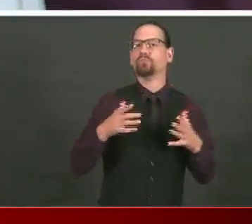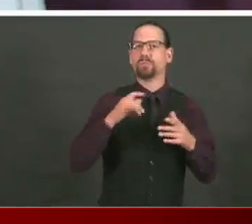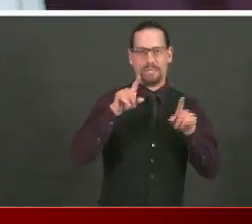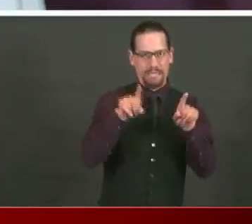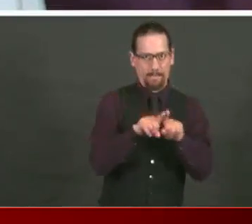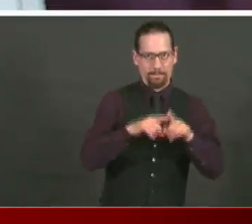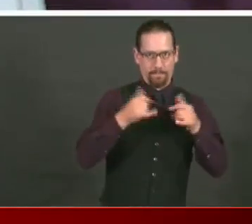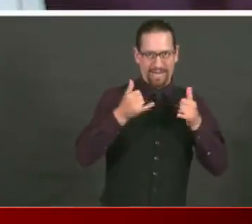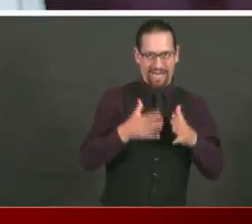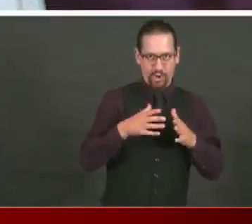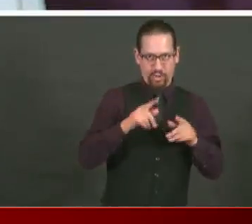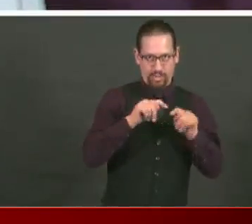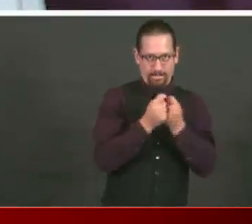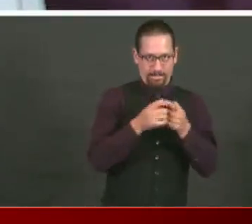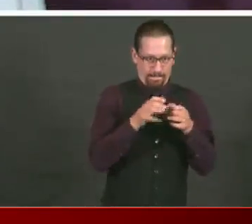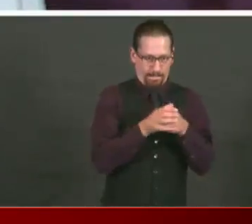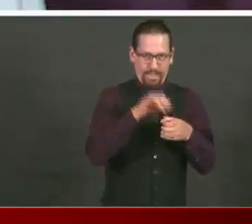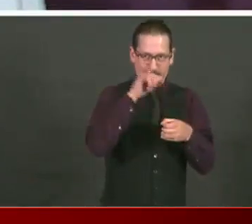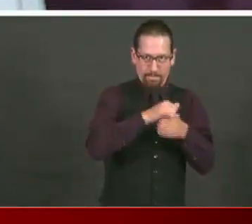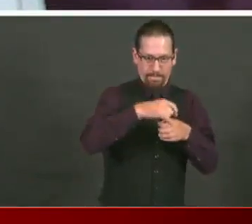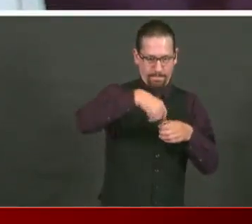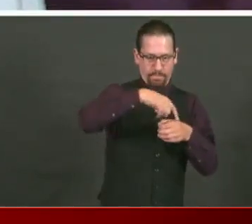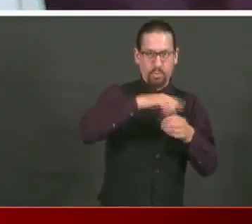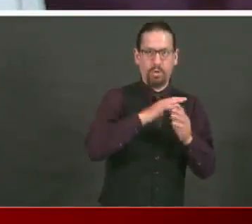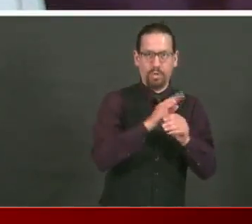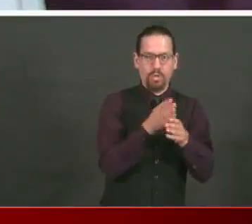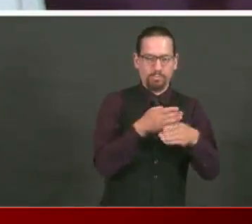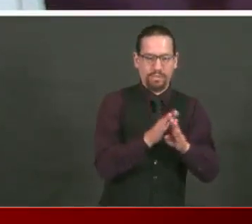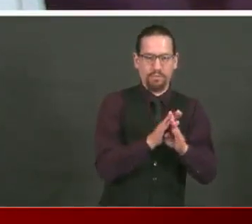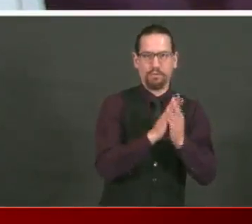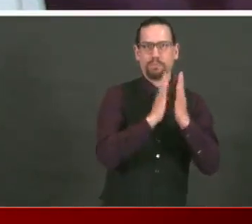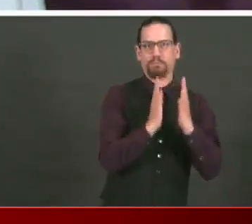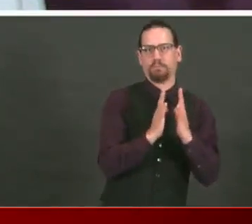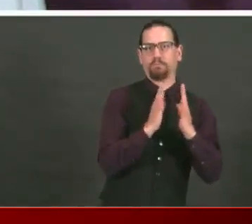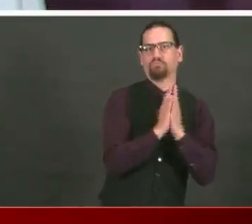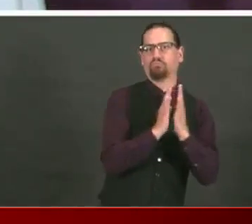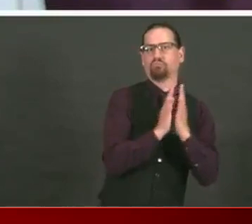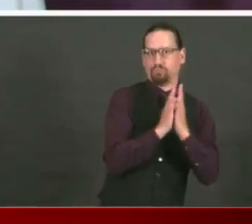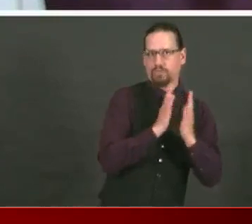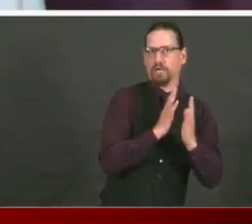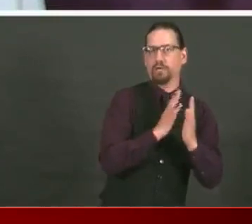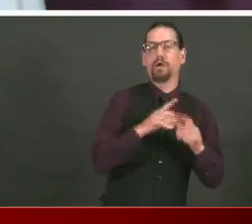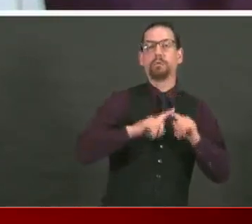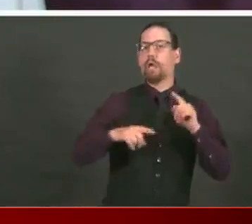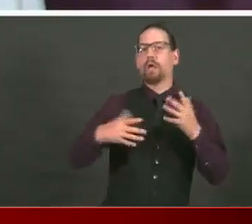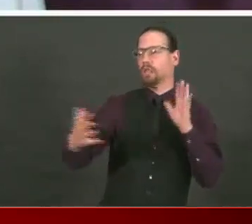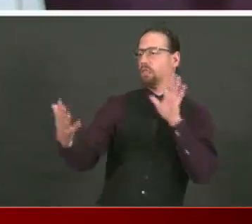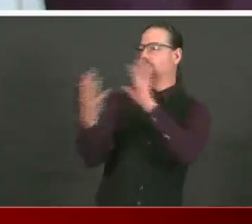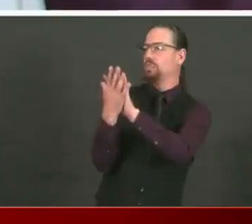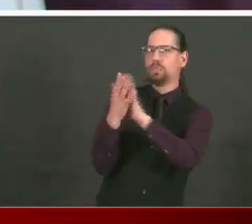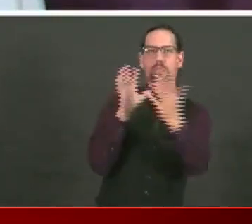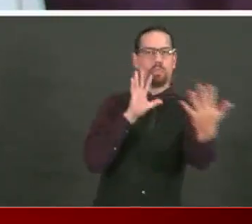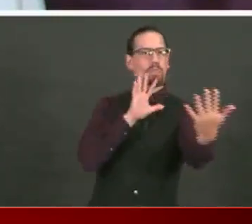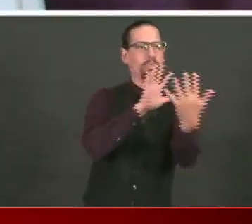NO GAMES. I AM SURE YOU ARE GOING TO HAVE MORE QUESTIONS ON MONDAY.